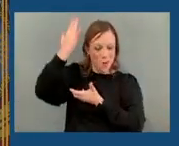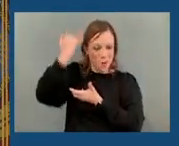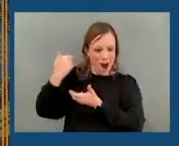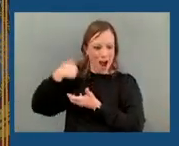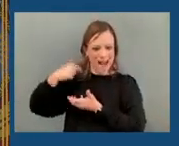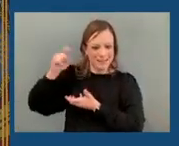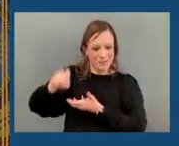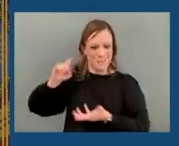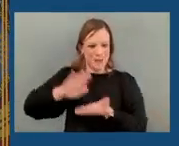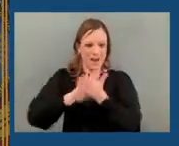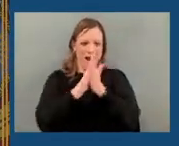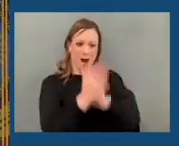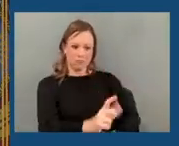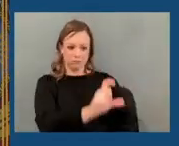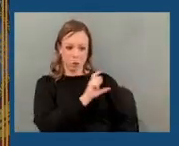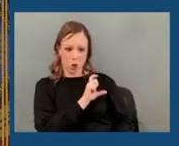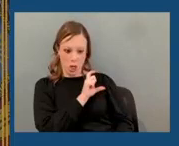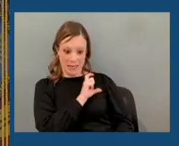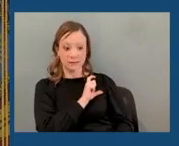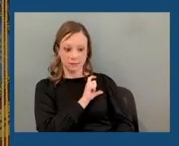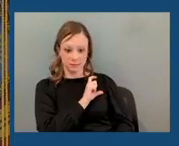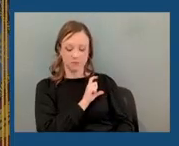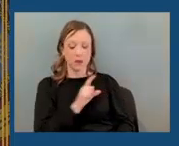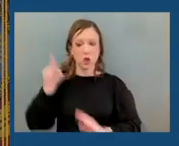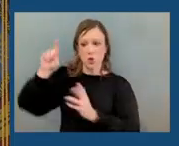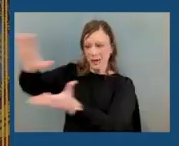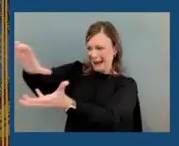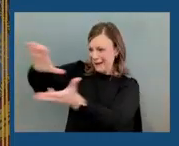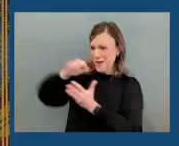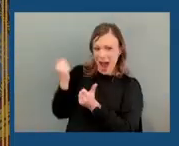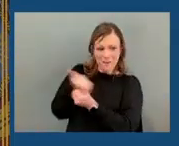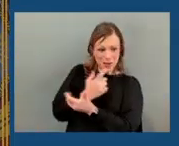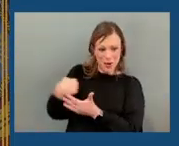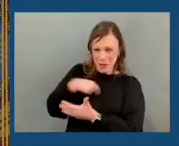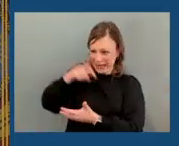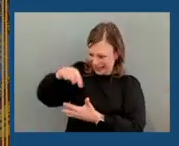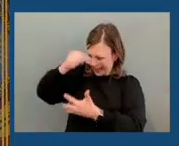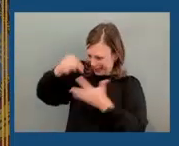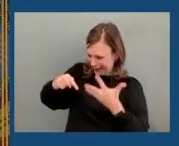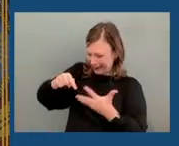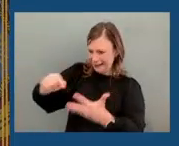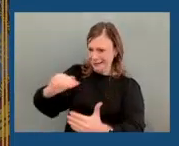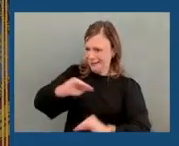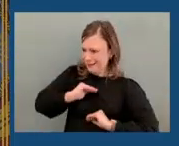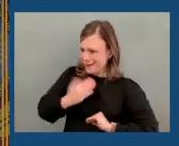You give us the resources, you give us what we need in this time and day and age. I'm all in.